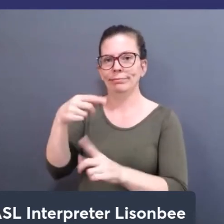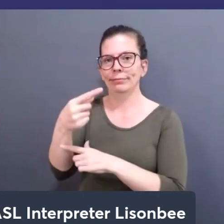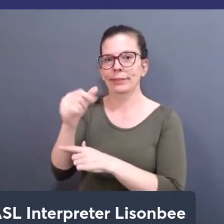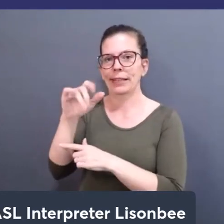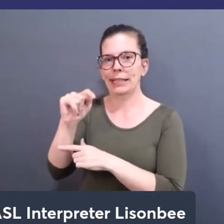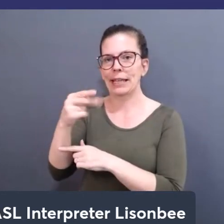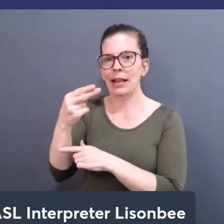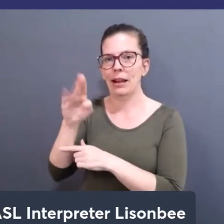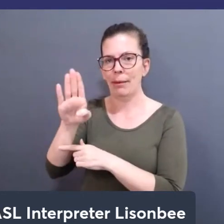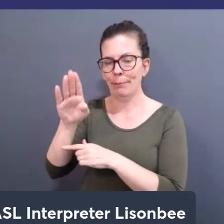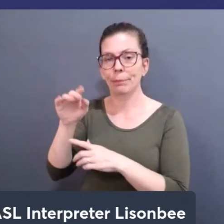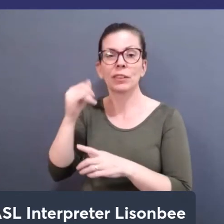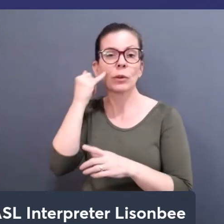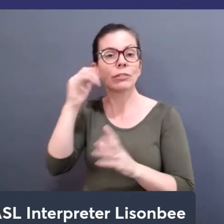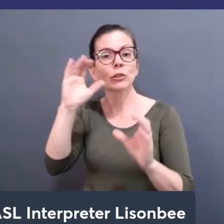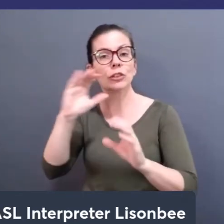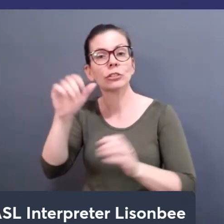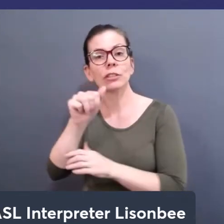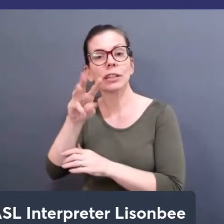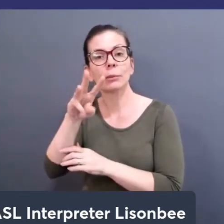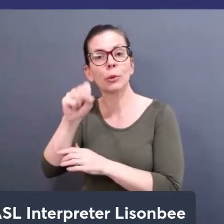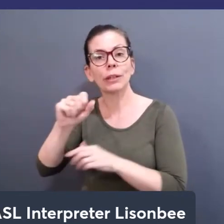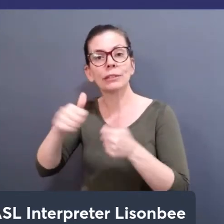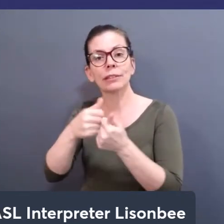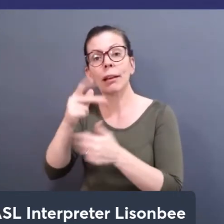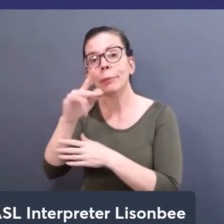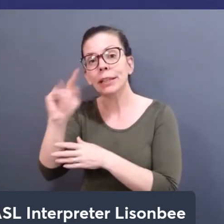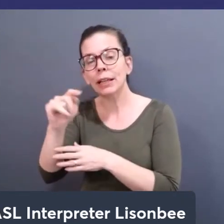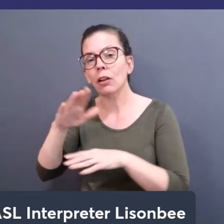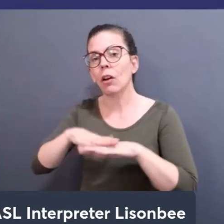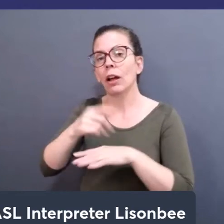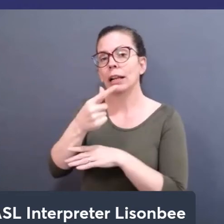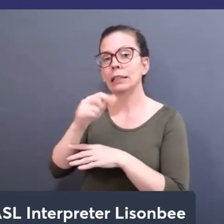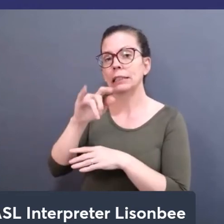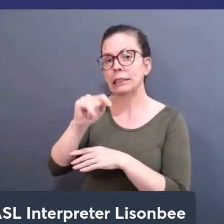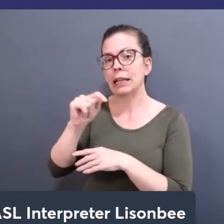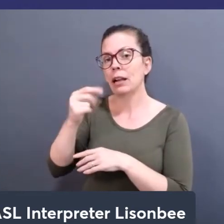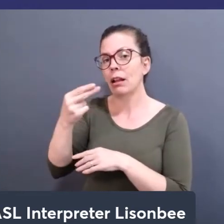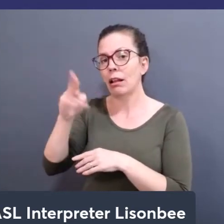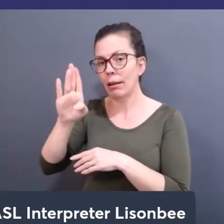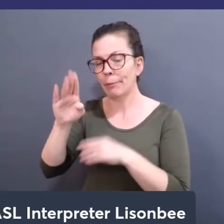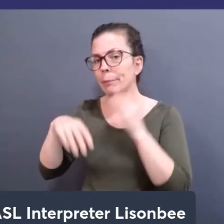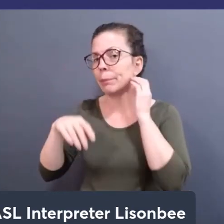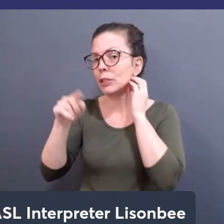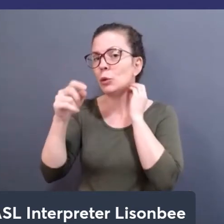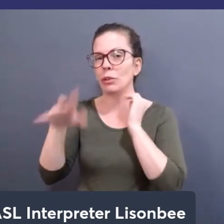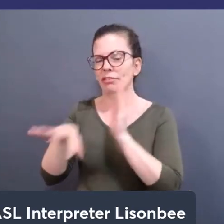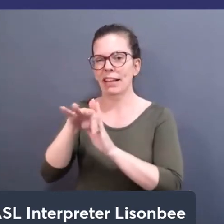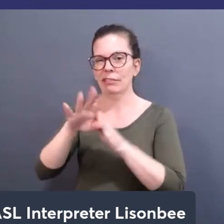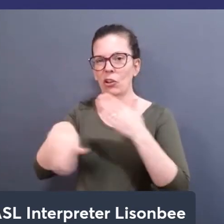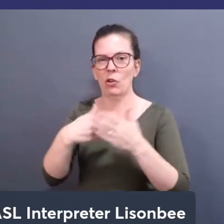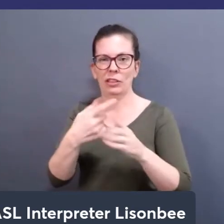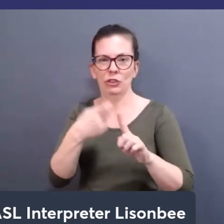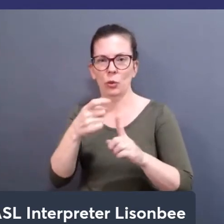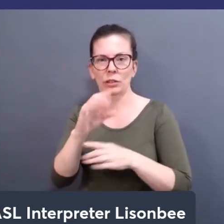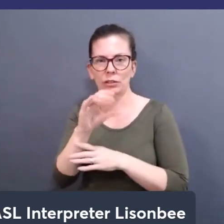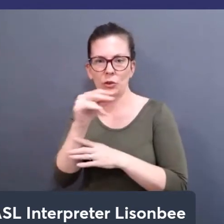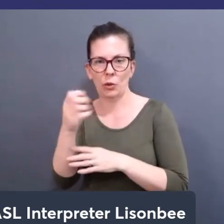So if you go search for AWS GameKit on GitHub, you will find all the source code there. Yeah, we actually have it,